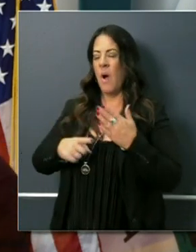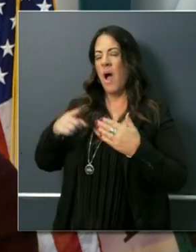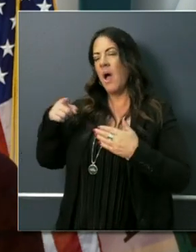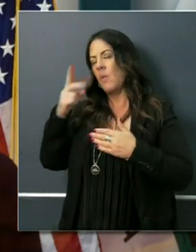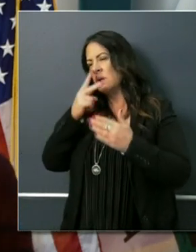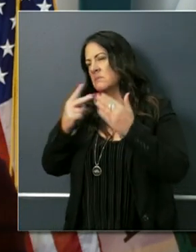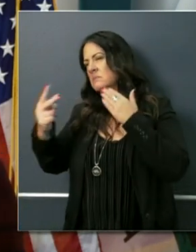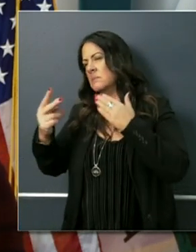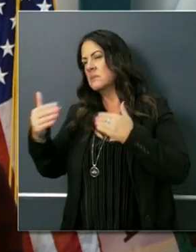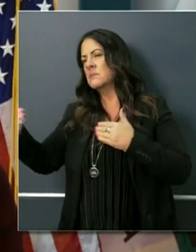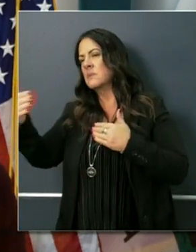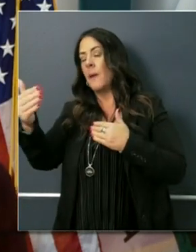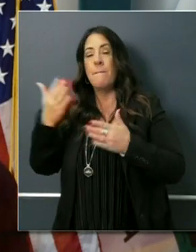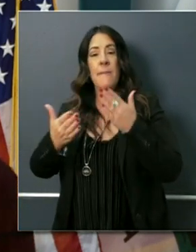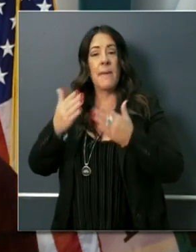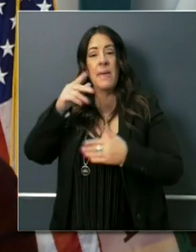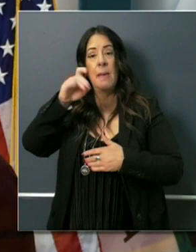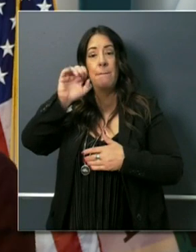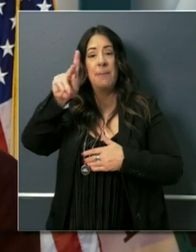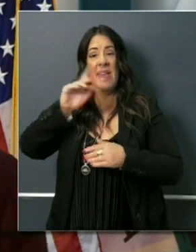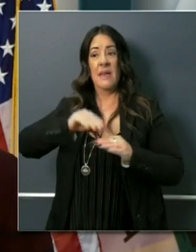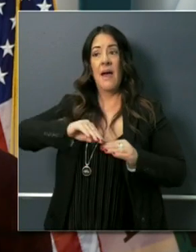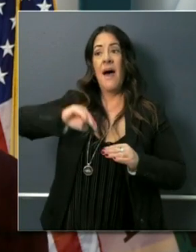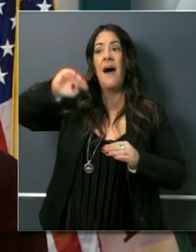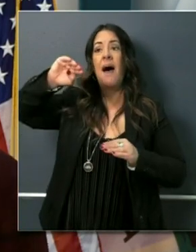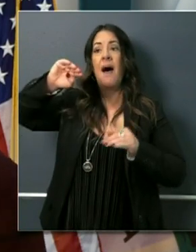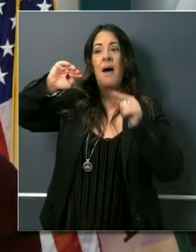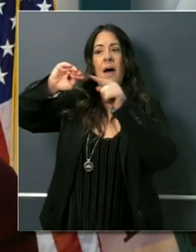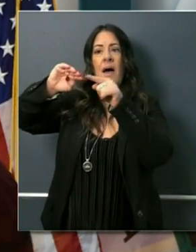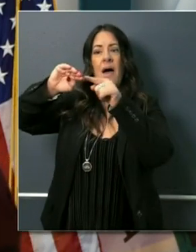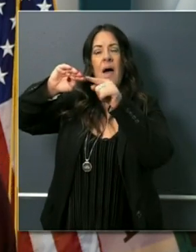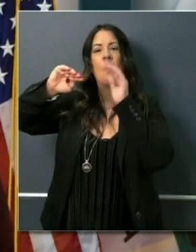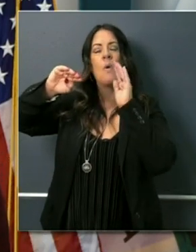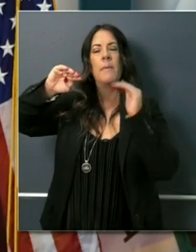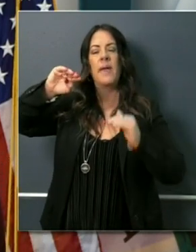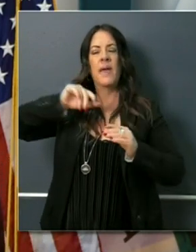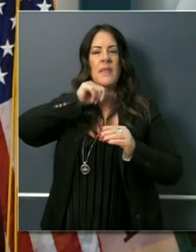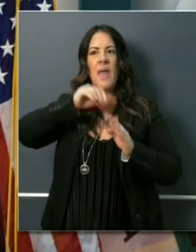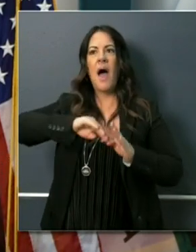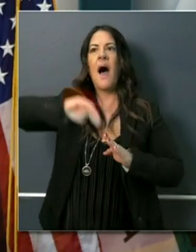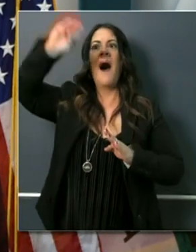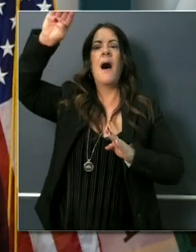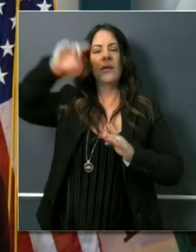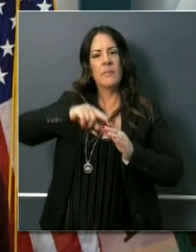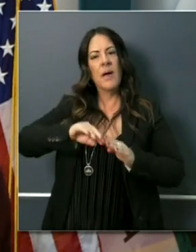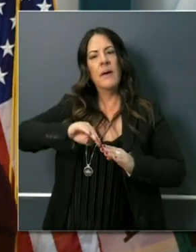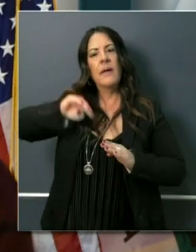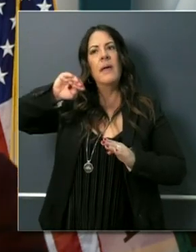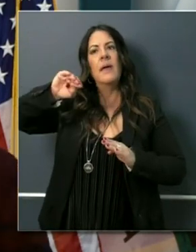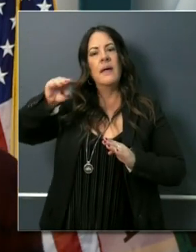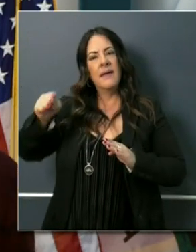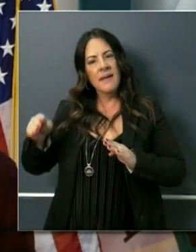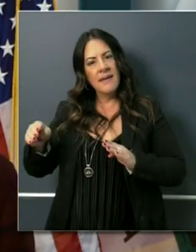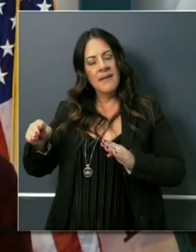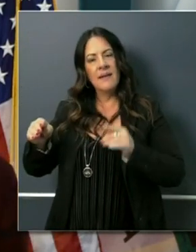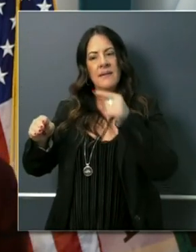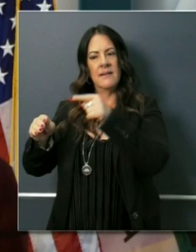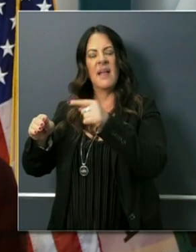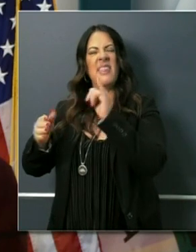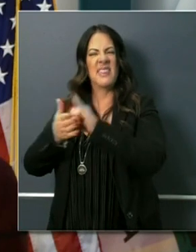BETTER IMPROVEMENT IN THE NUMBER OF HOSPITALIZATIONS THAT WE HAVE IN CALIFORNIA AND THAT THIS IS ACTUALLY SIGNIFICANT TO